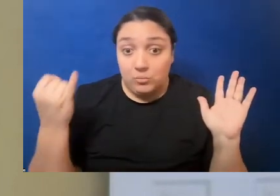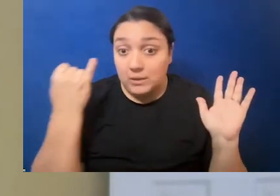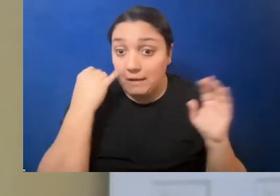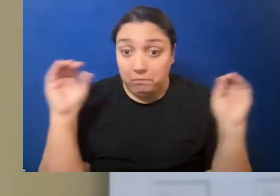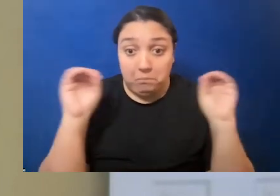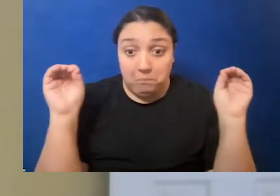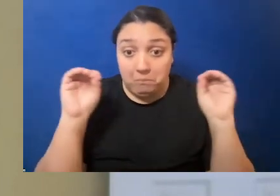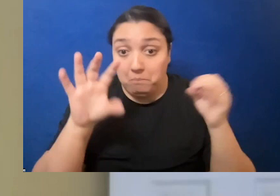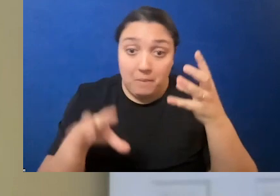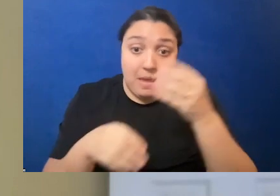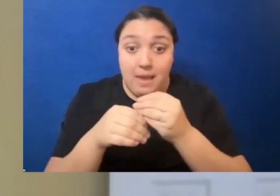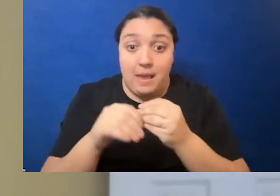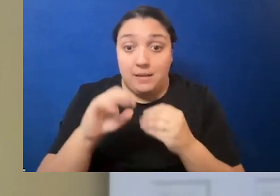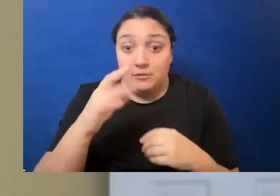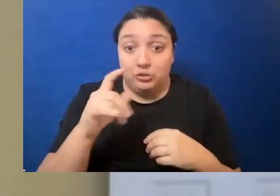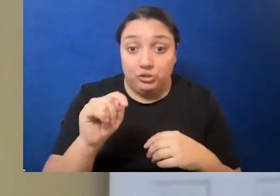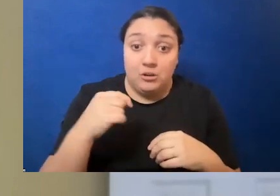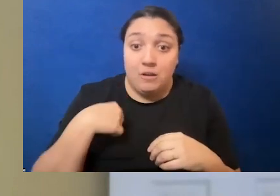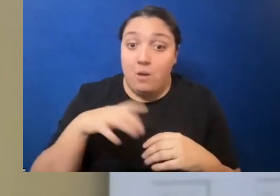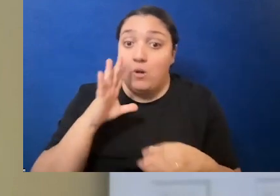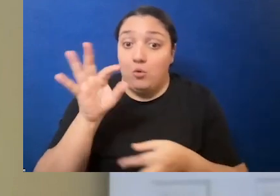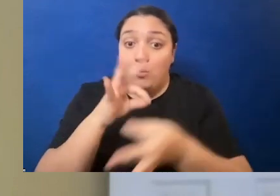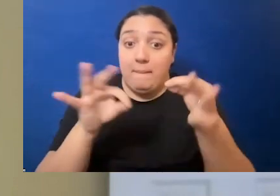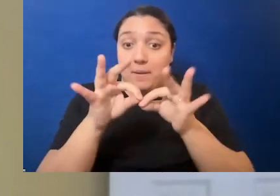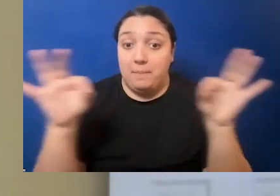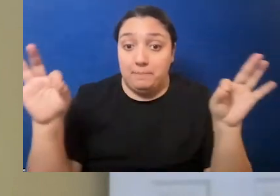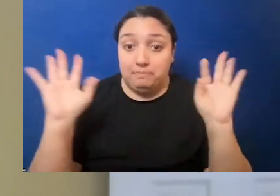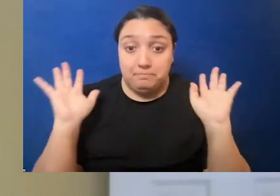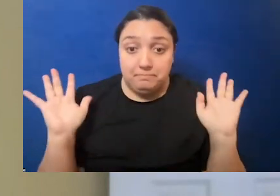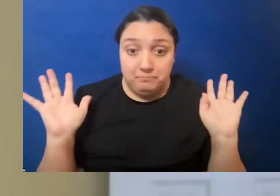SOMETHING IN THE CHAT VERY QUICKLY I'M GOING TO WRAP THIS UP.